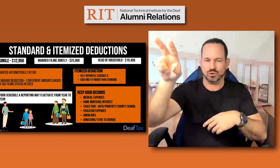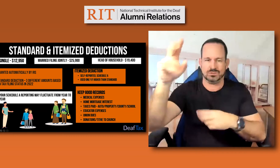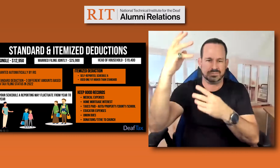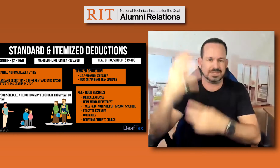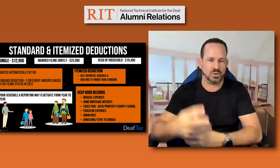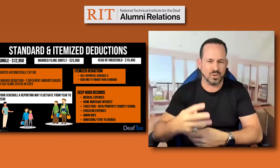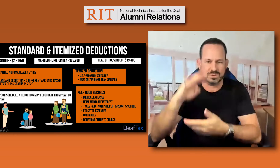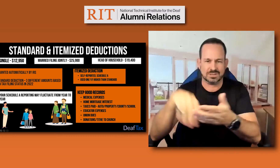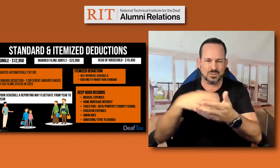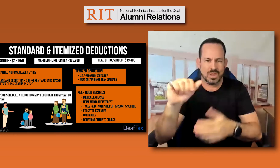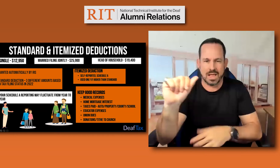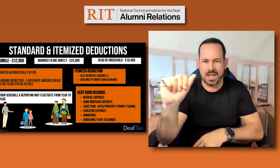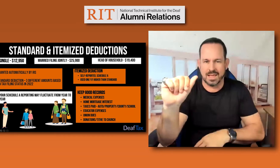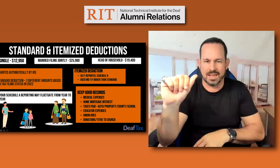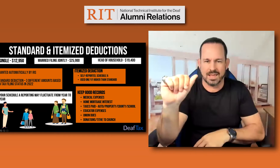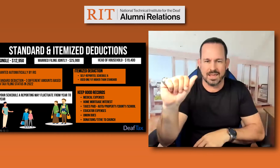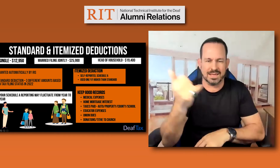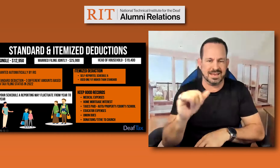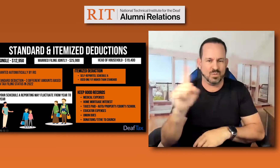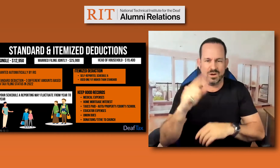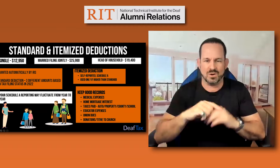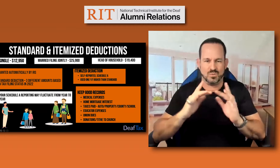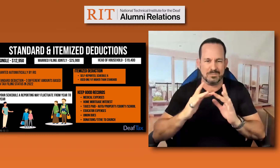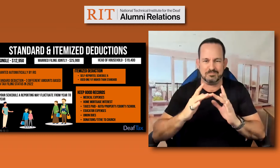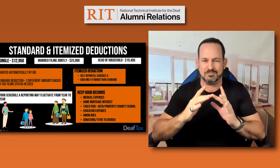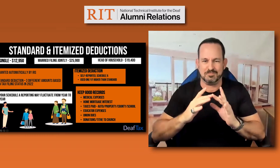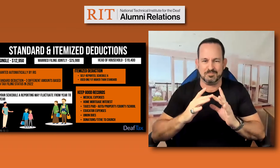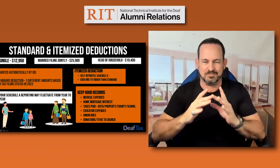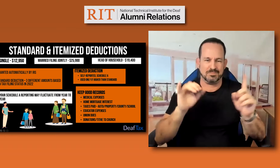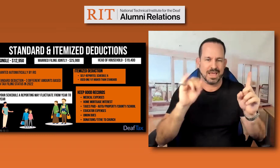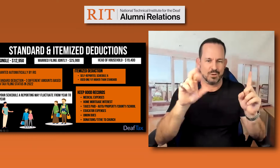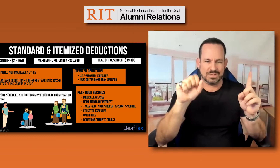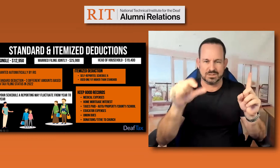You can download an entire schedule, Schedule A,